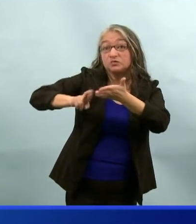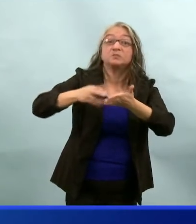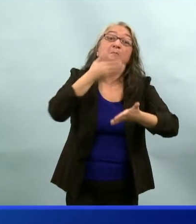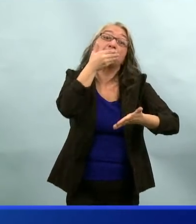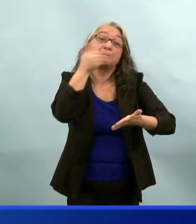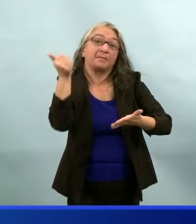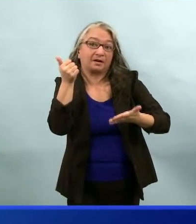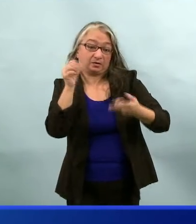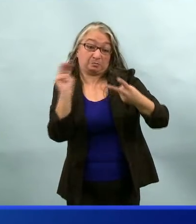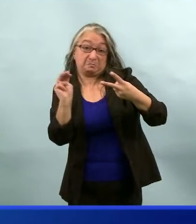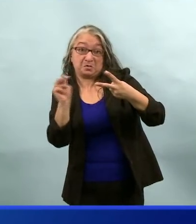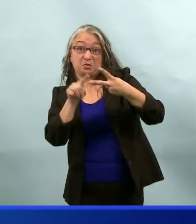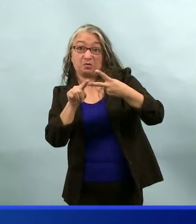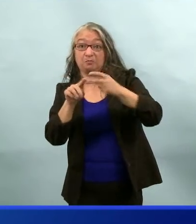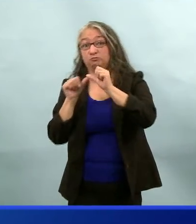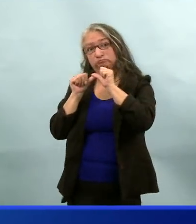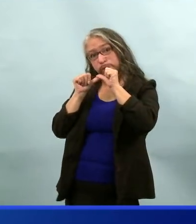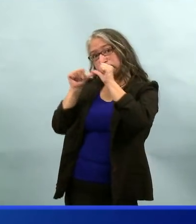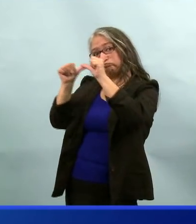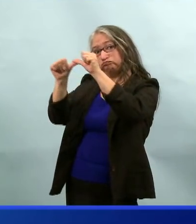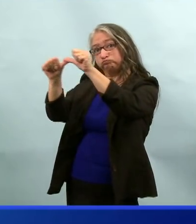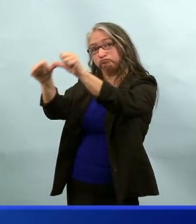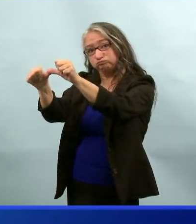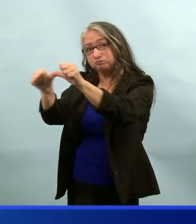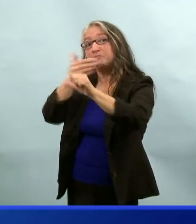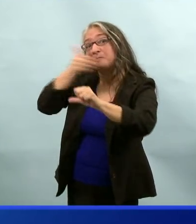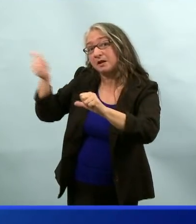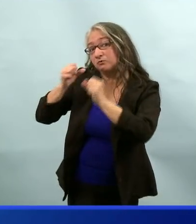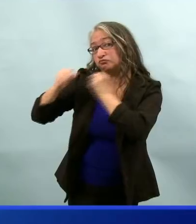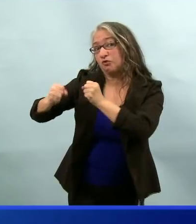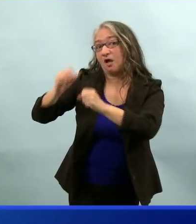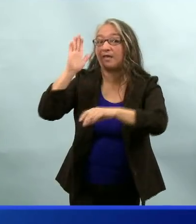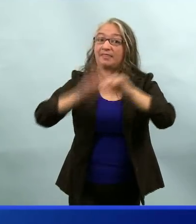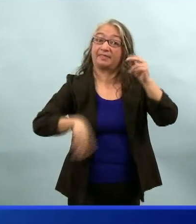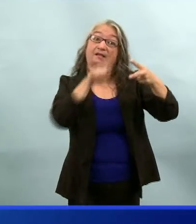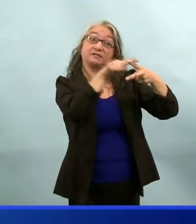it's also important to note that the risk of myocarditis is much higher from a covet